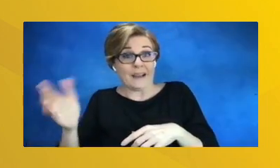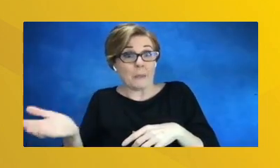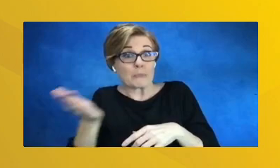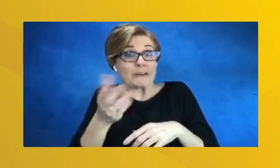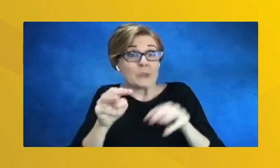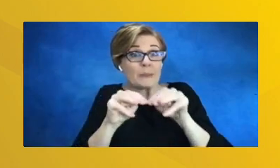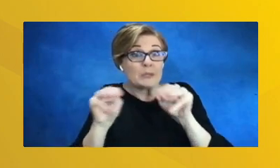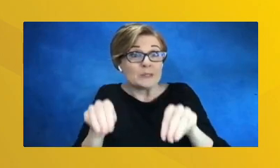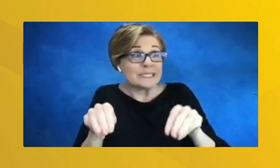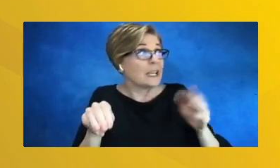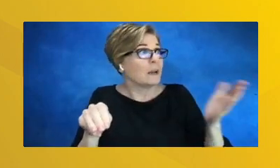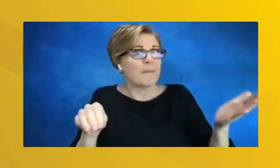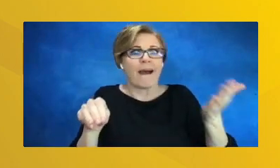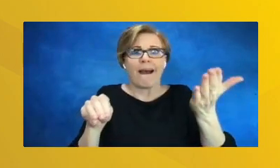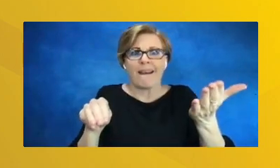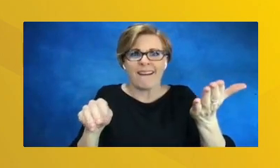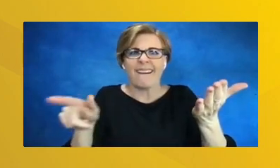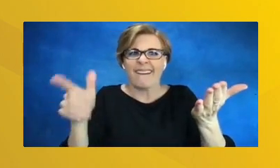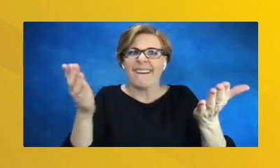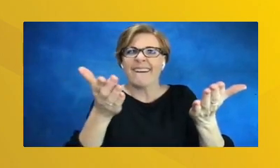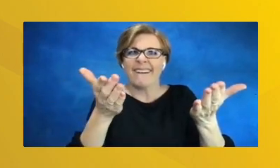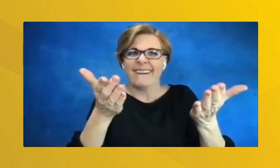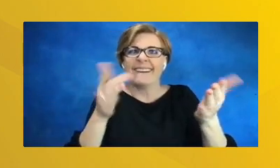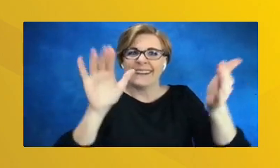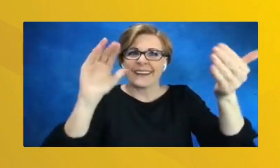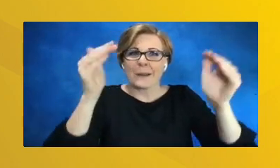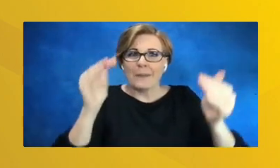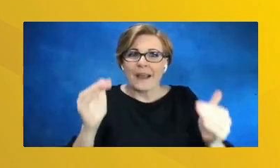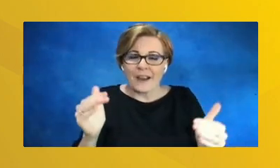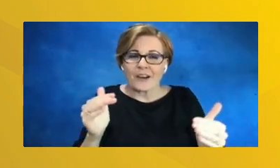connections from the classroom into the museum environment.